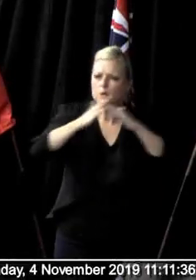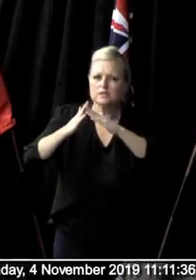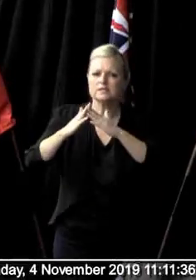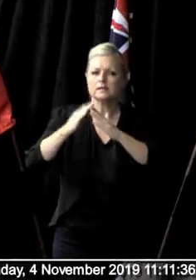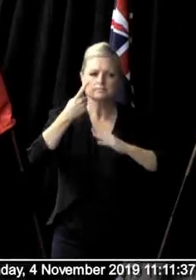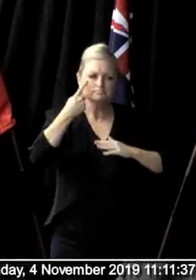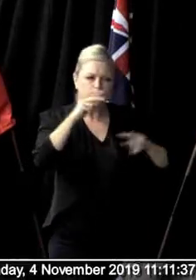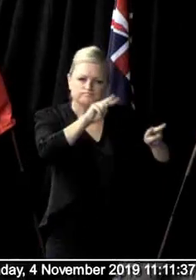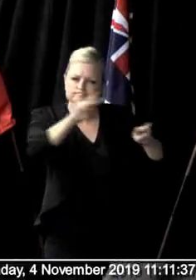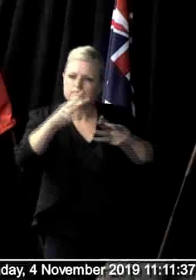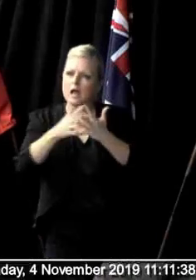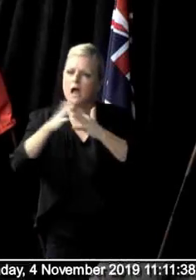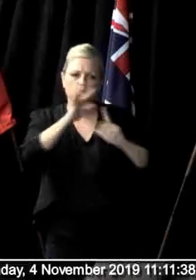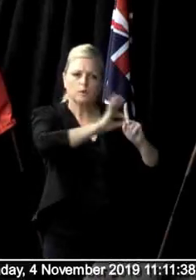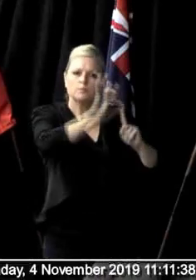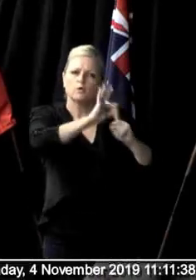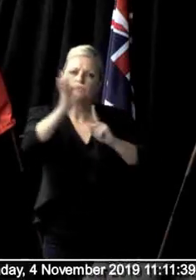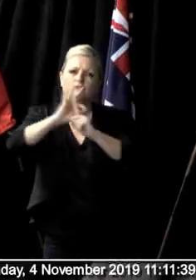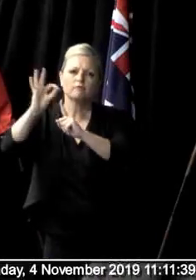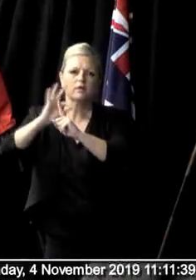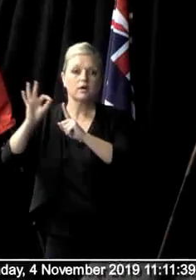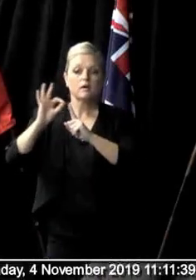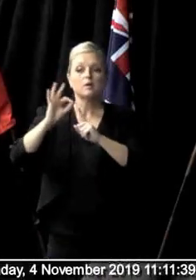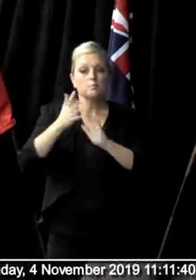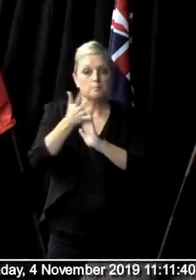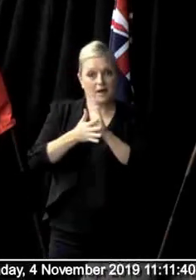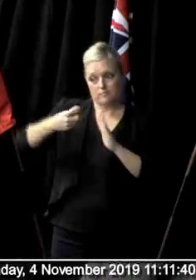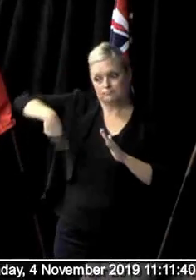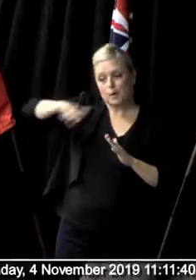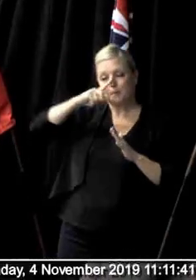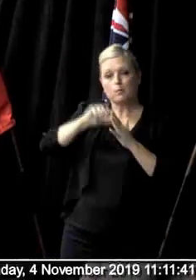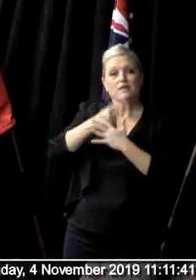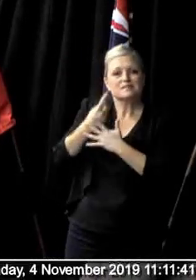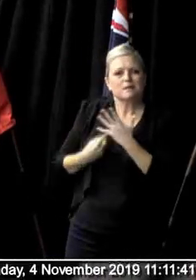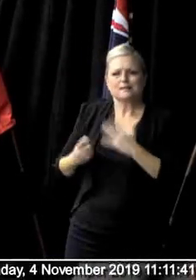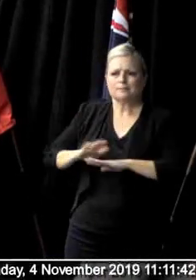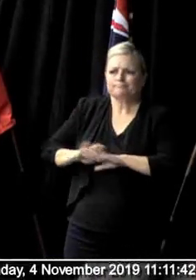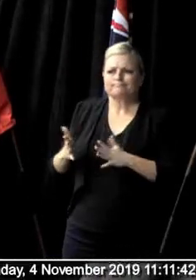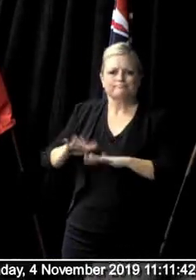people with disability from experiencing violence, abuse, neglect and exploitation,